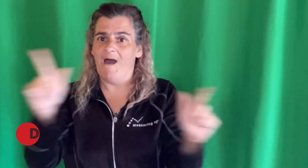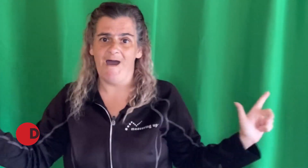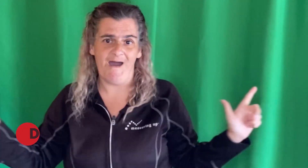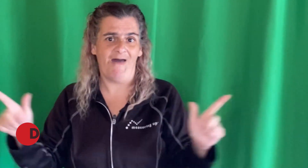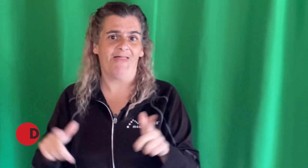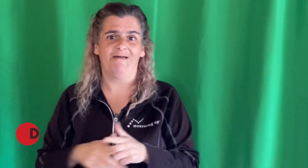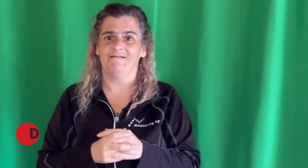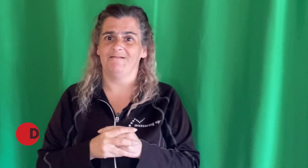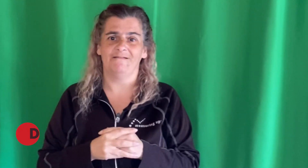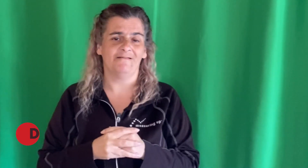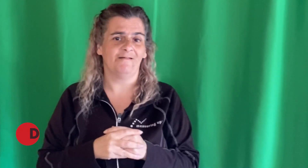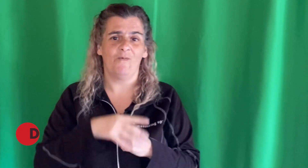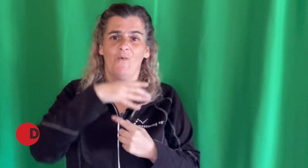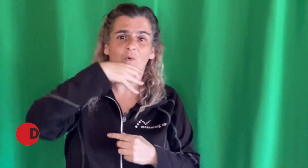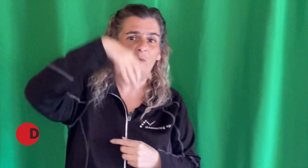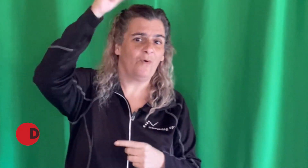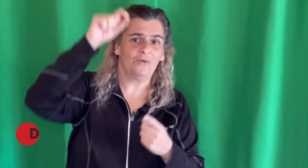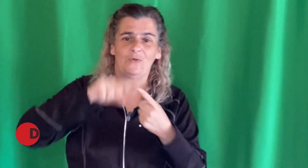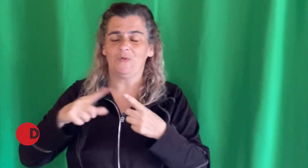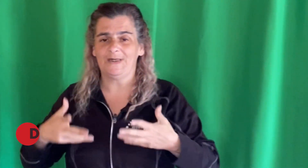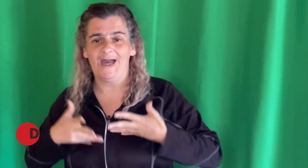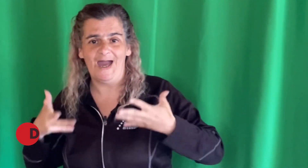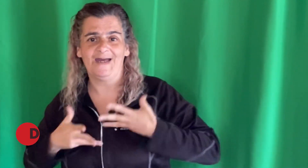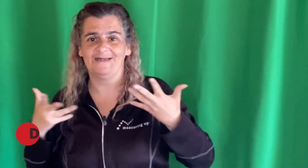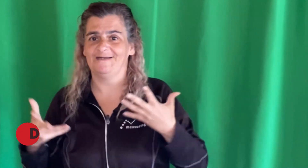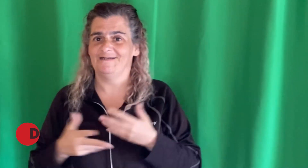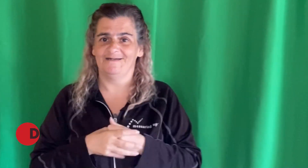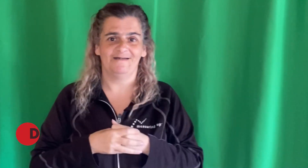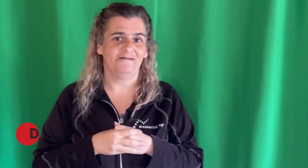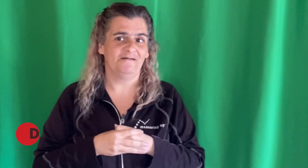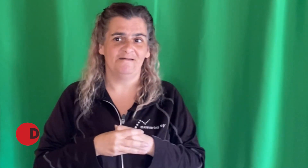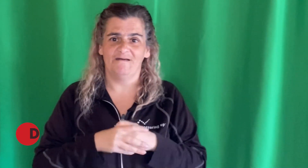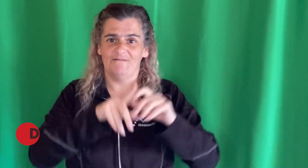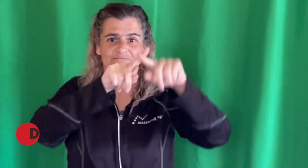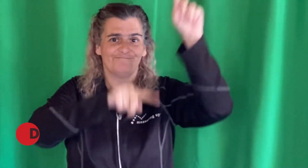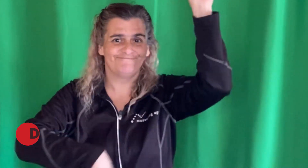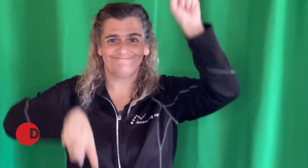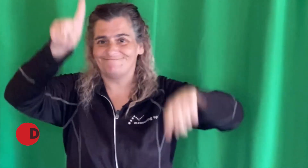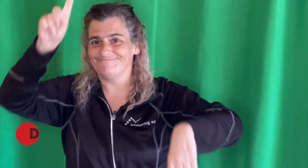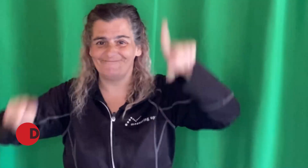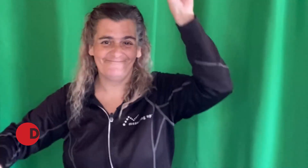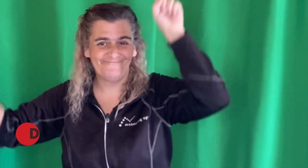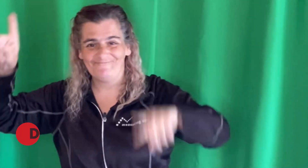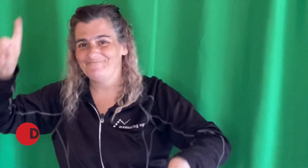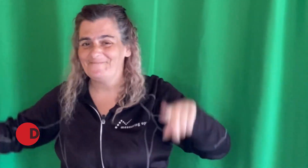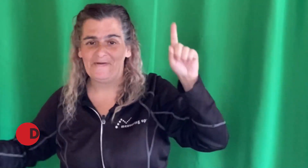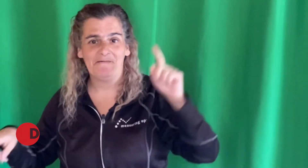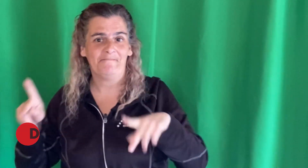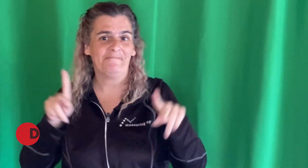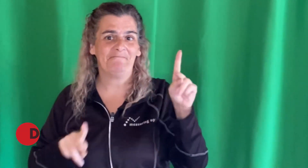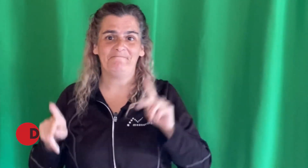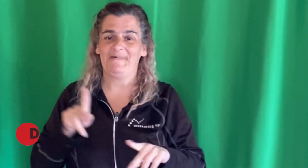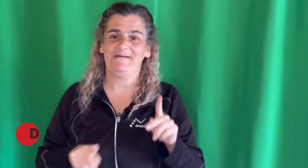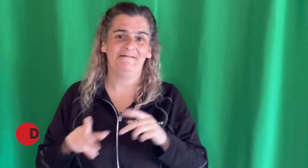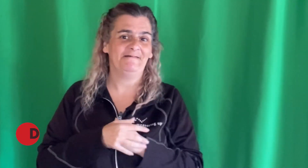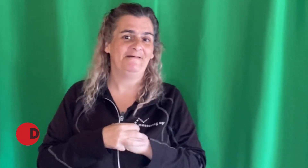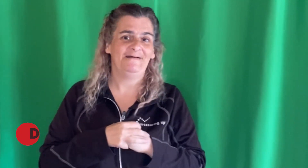older to younger, varied people with diverse backgrounds,